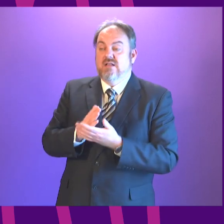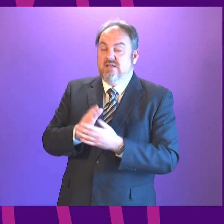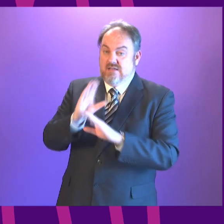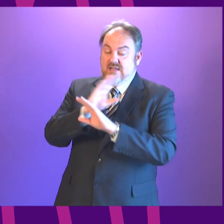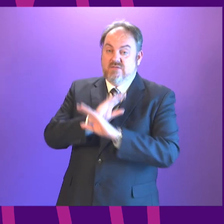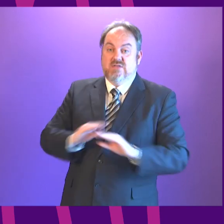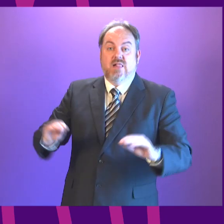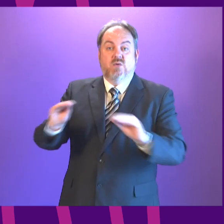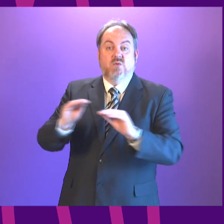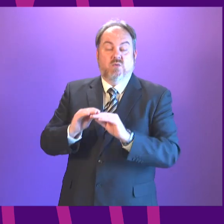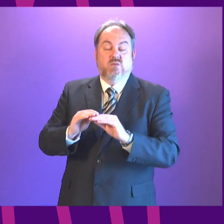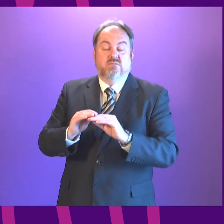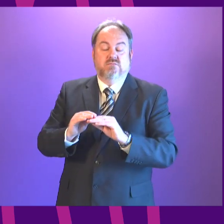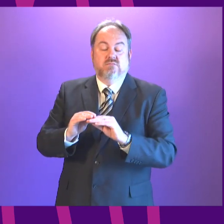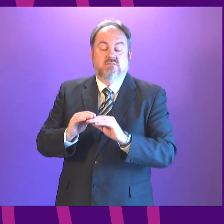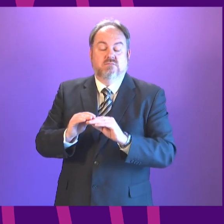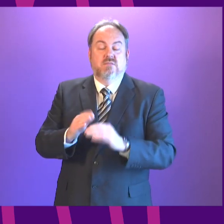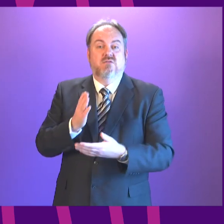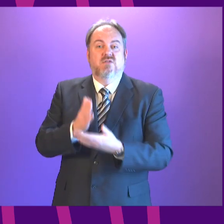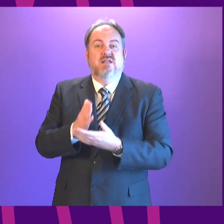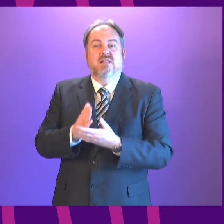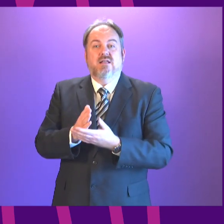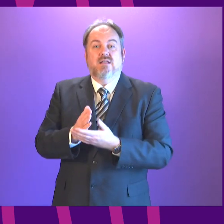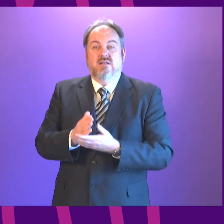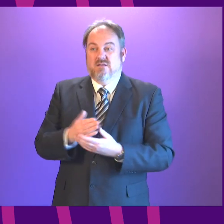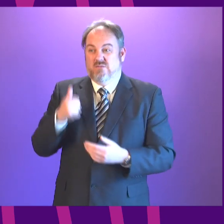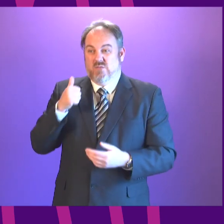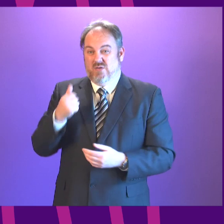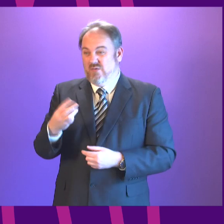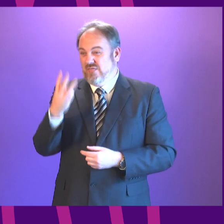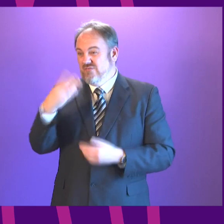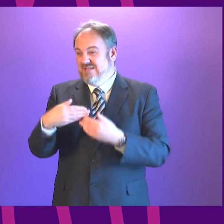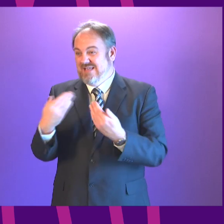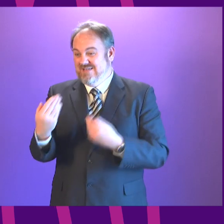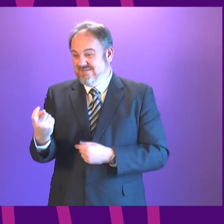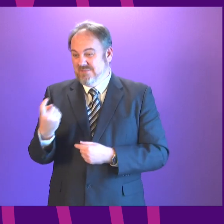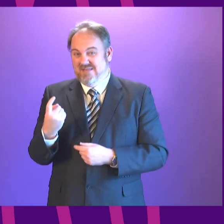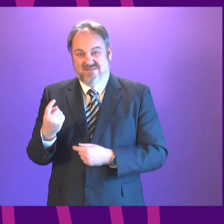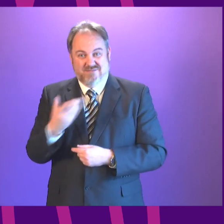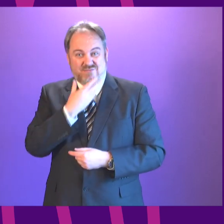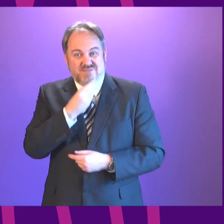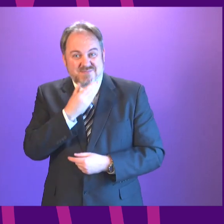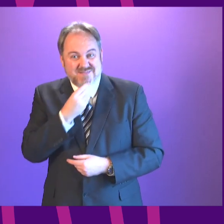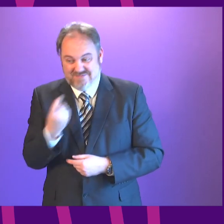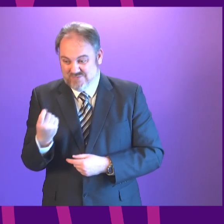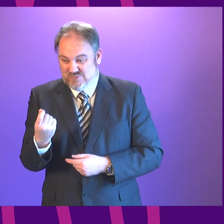Let me conclude. We are now, of course, just three days away from Christmas, and I am acutely